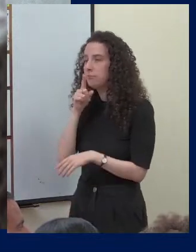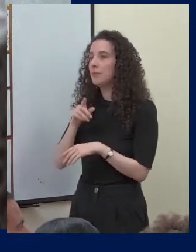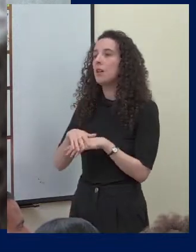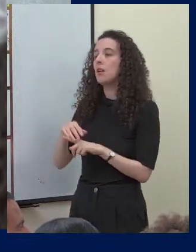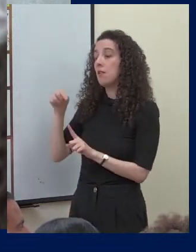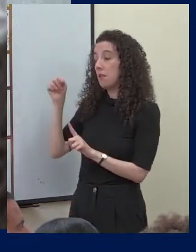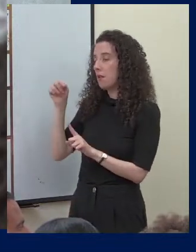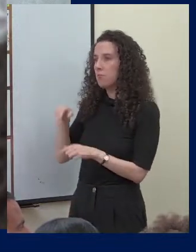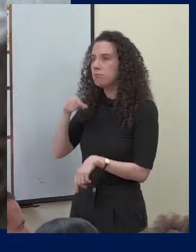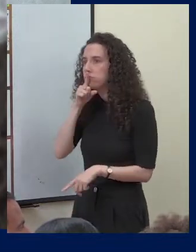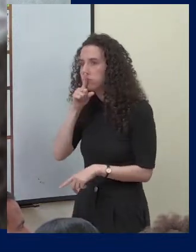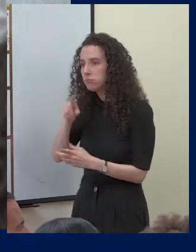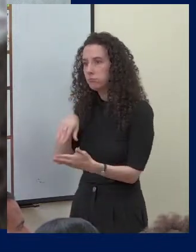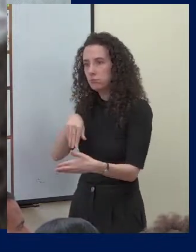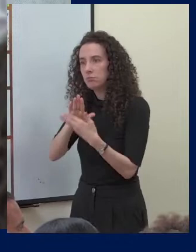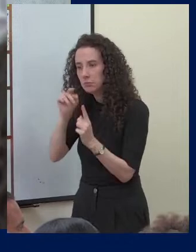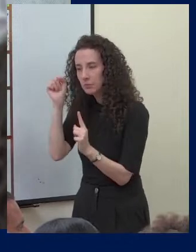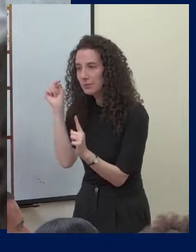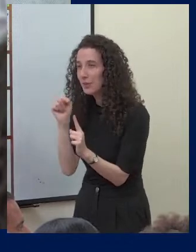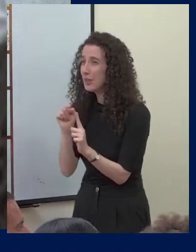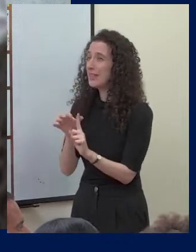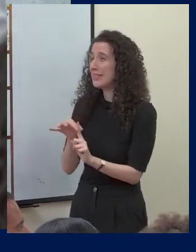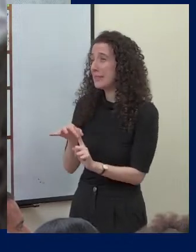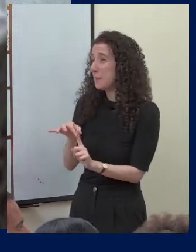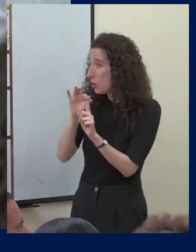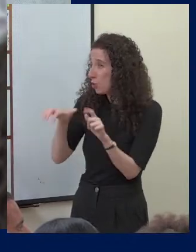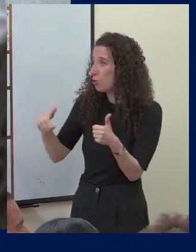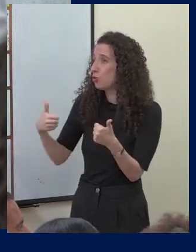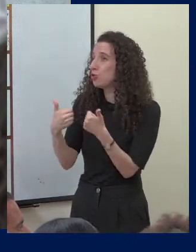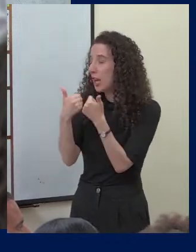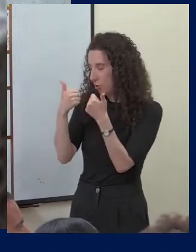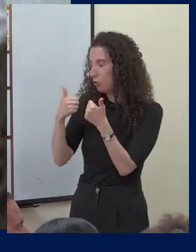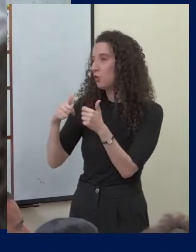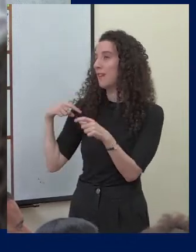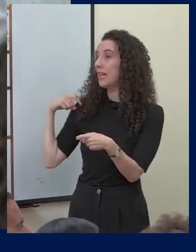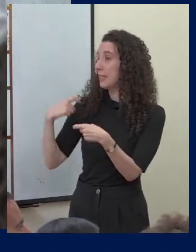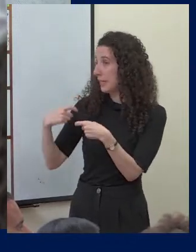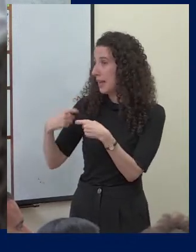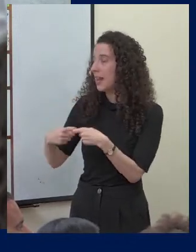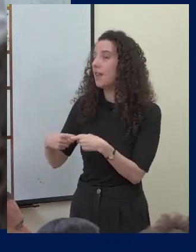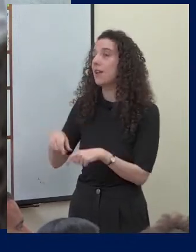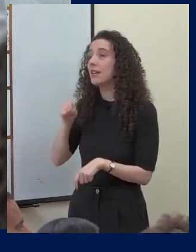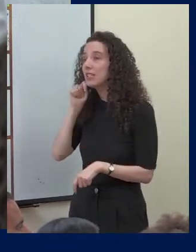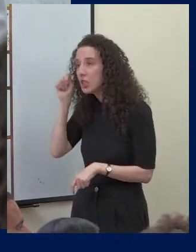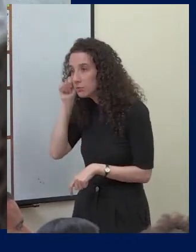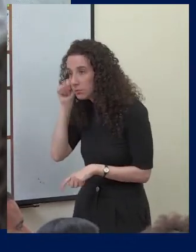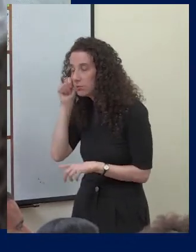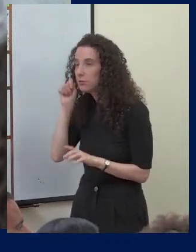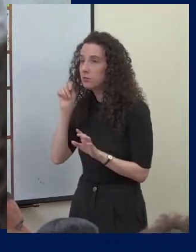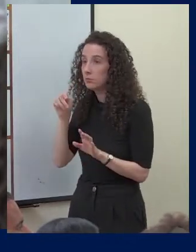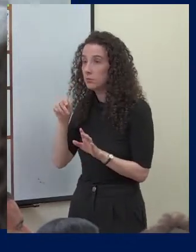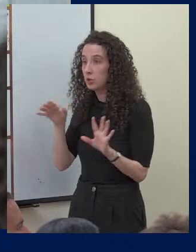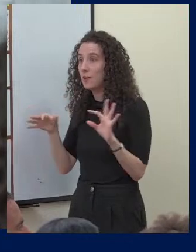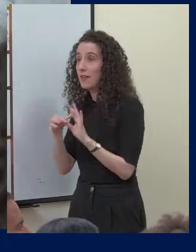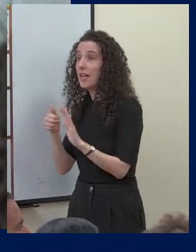the unique challenge raised by Bettina adolescence and suicide behavior.